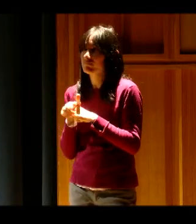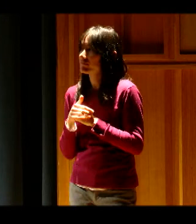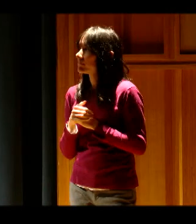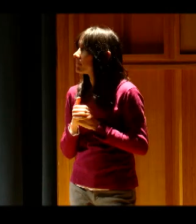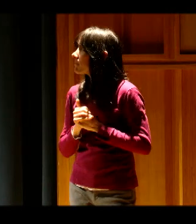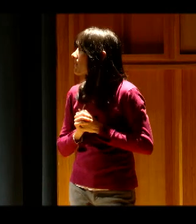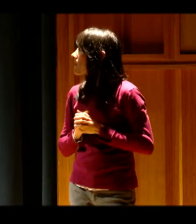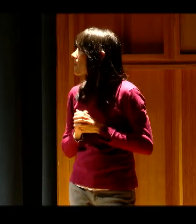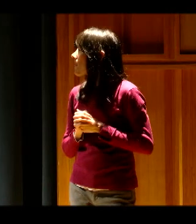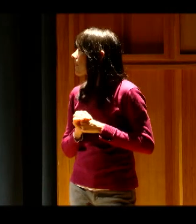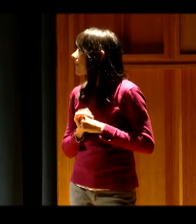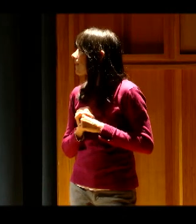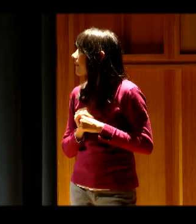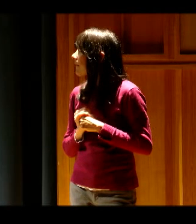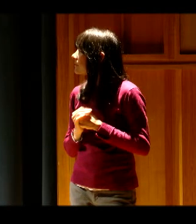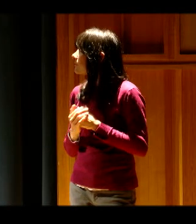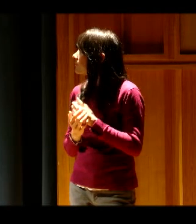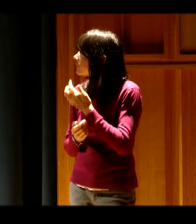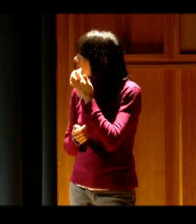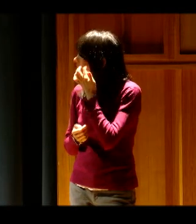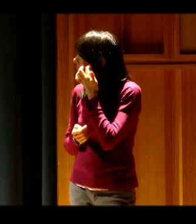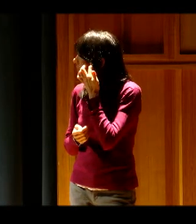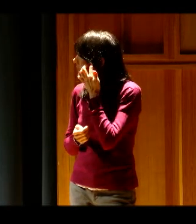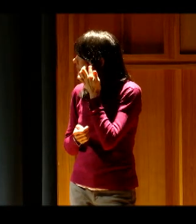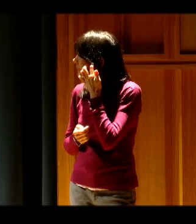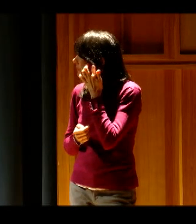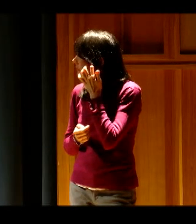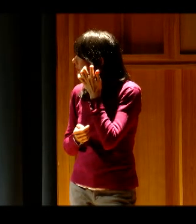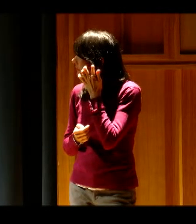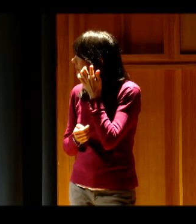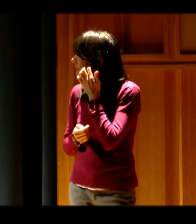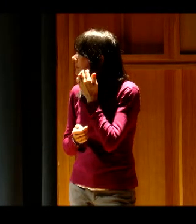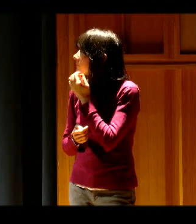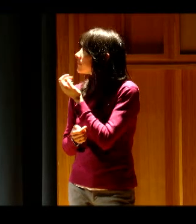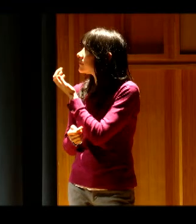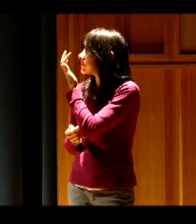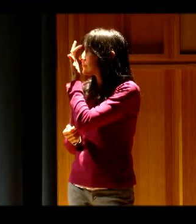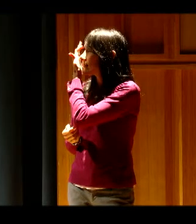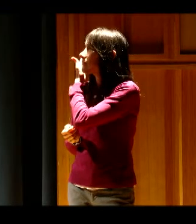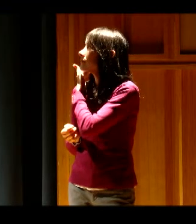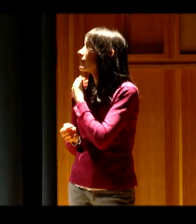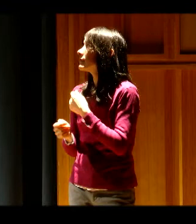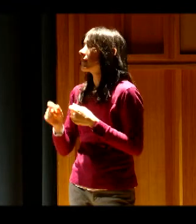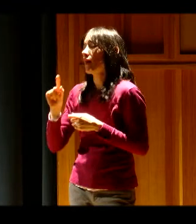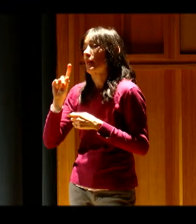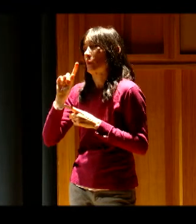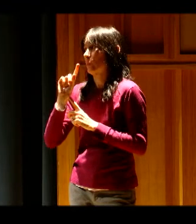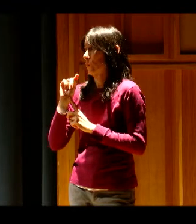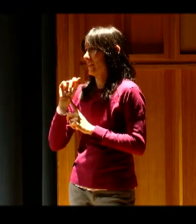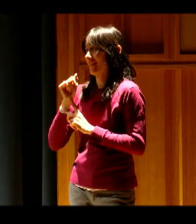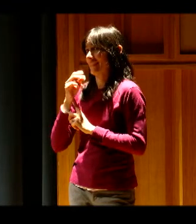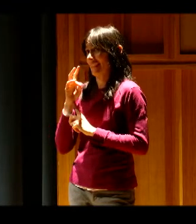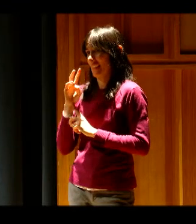And we've got a museums framework, its 2017 and actually after today I just think we, you know,